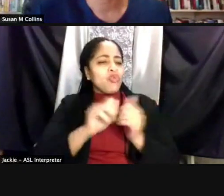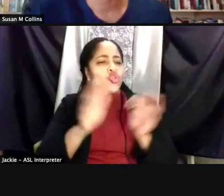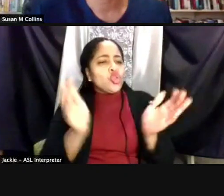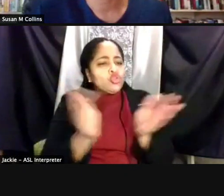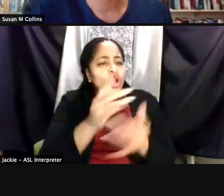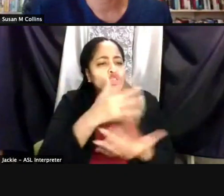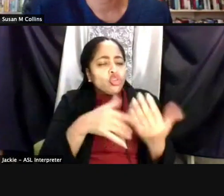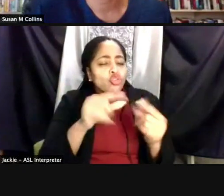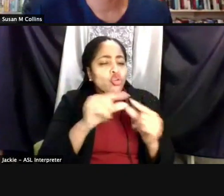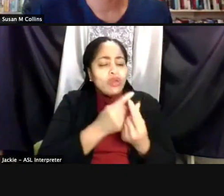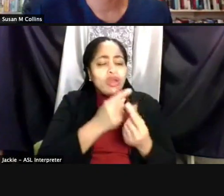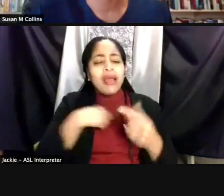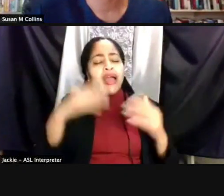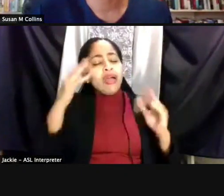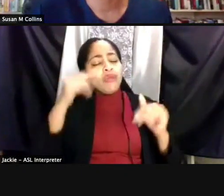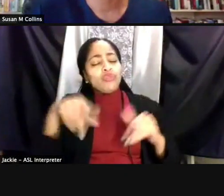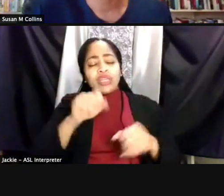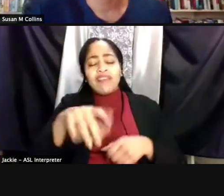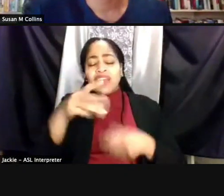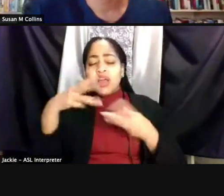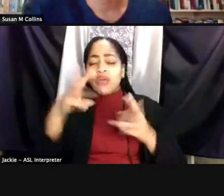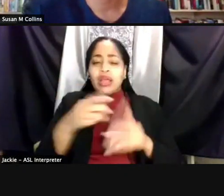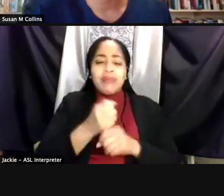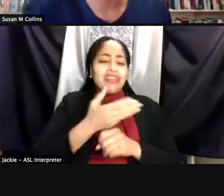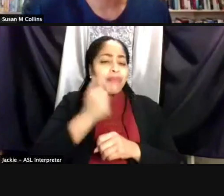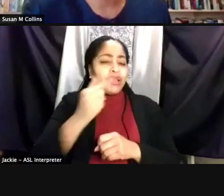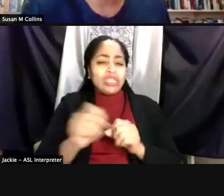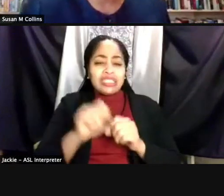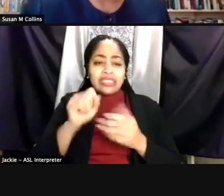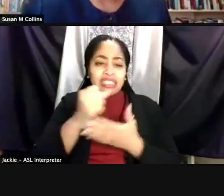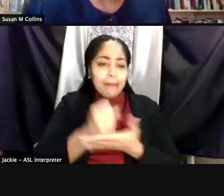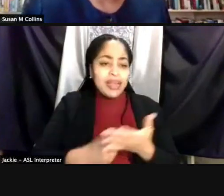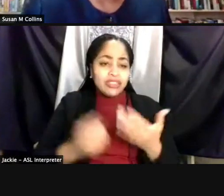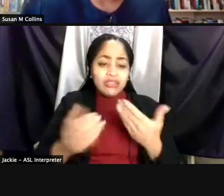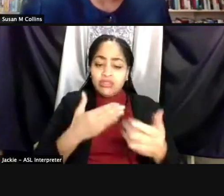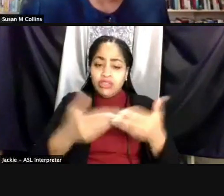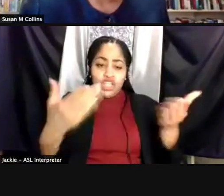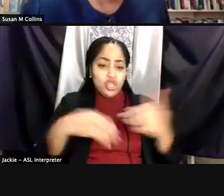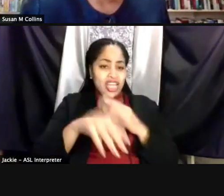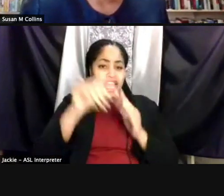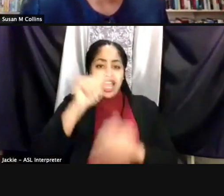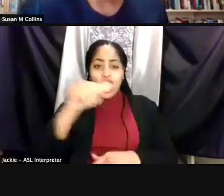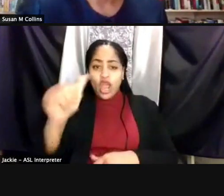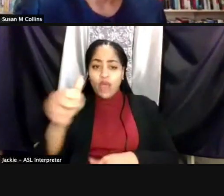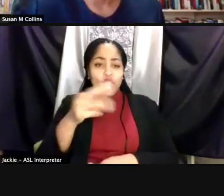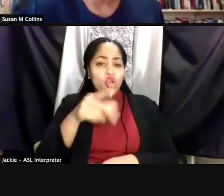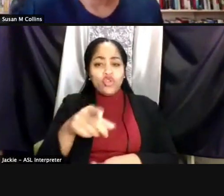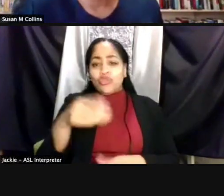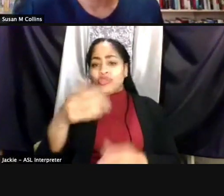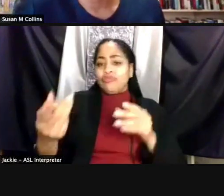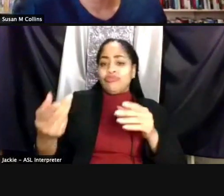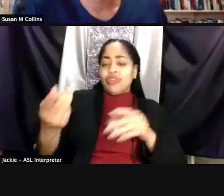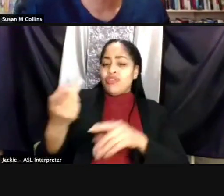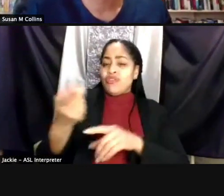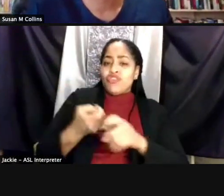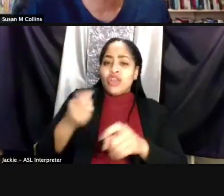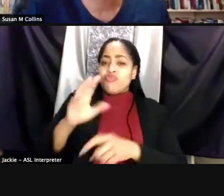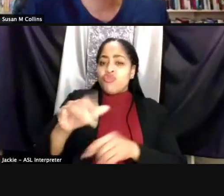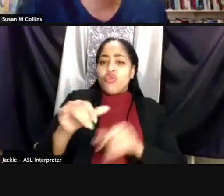to make the best of the semester, whether you're with us in Ann Arbor or you're joining us from your permanent homes.